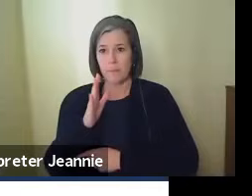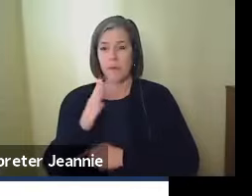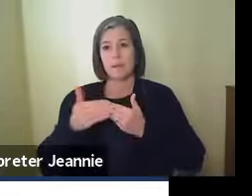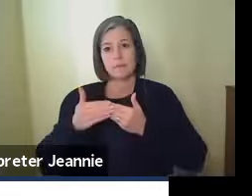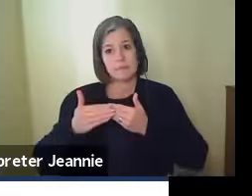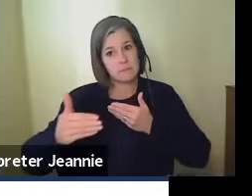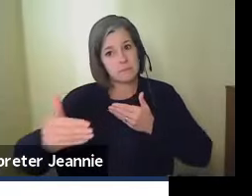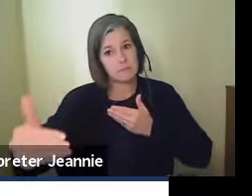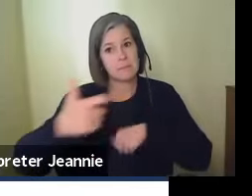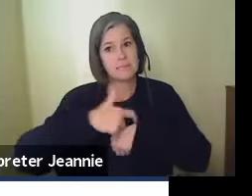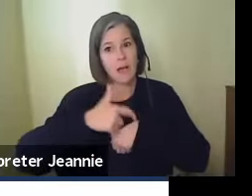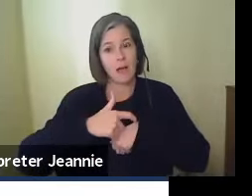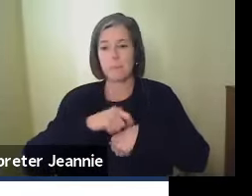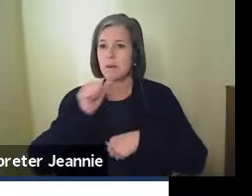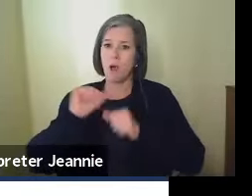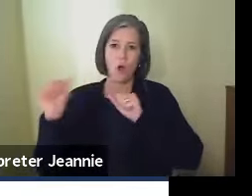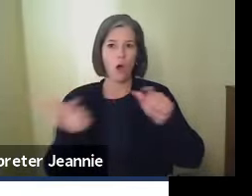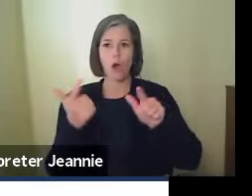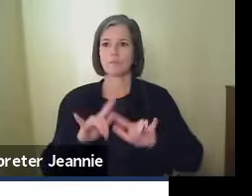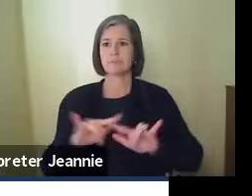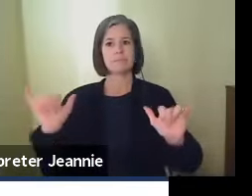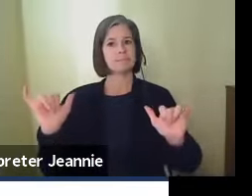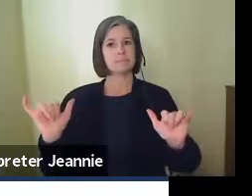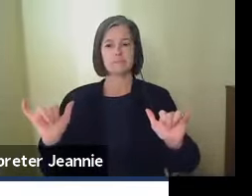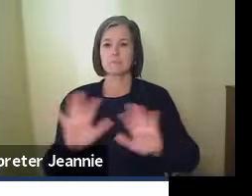It's not all going to happen at one time so we are only getting a very limited,